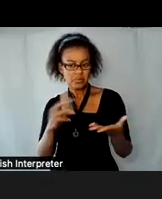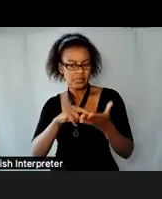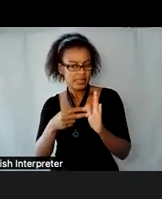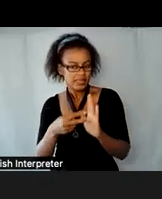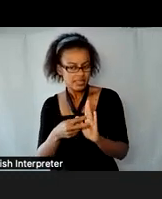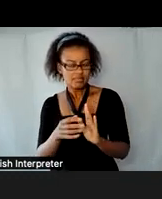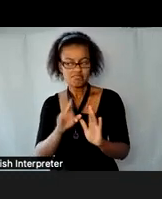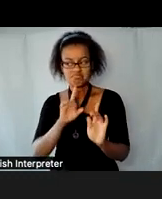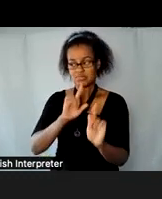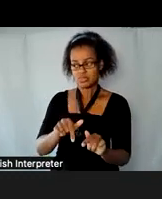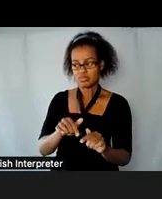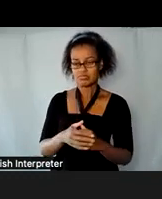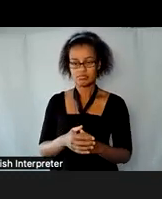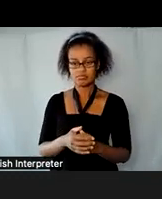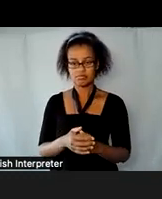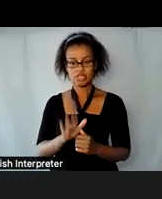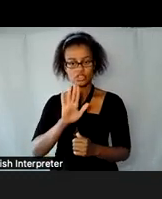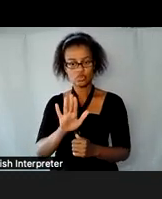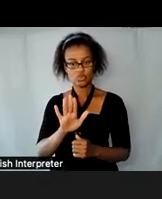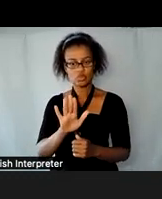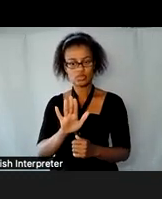Are you a professional artist? In your opinion?